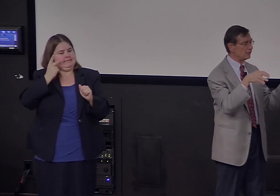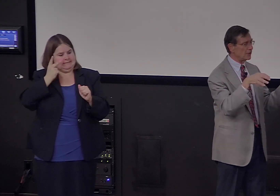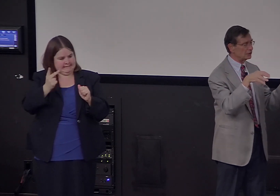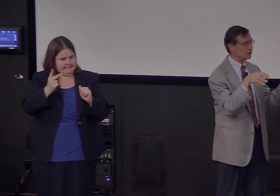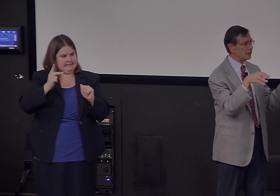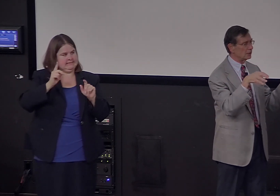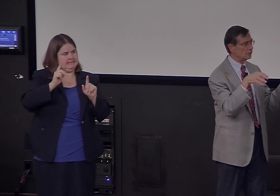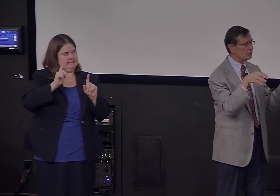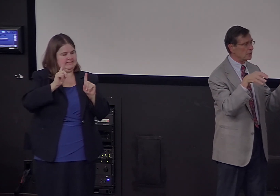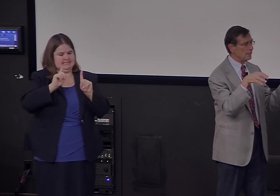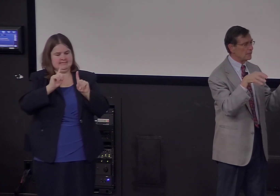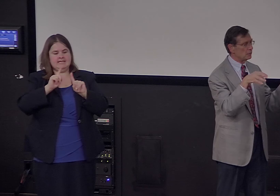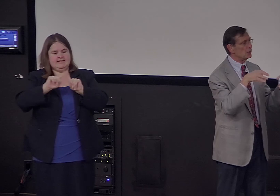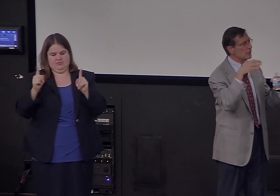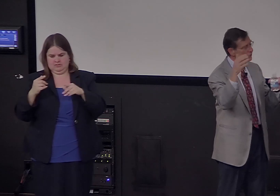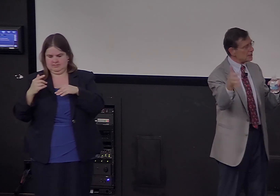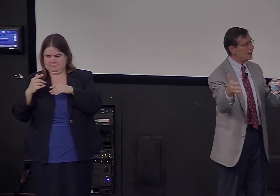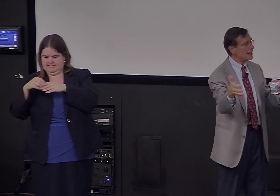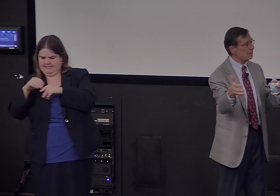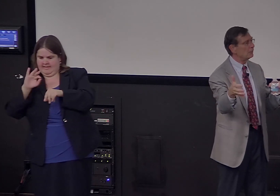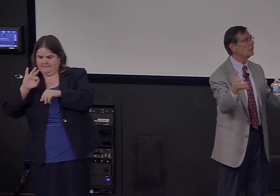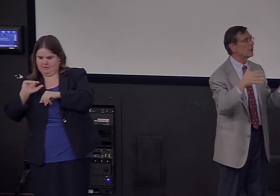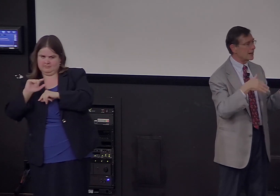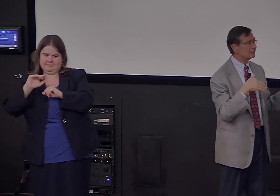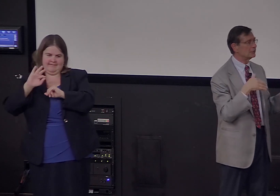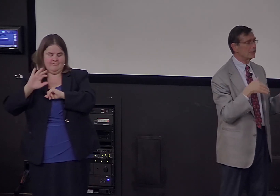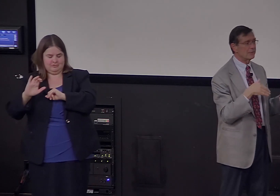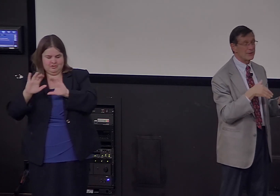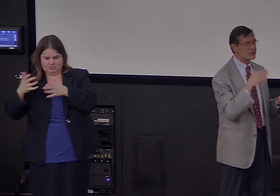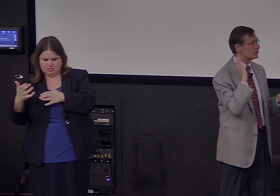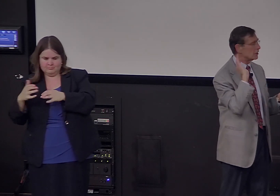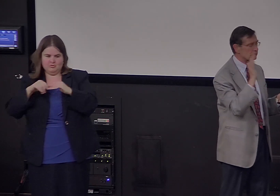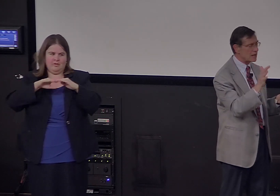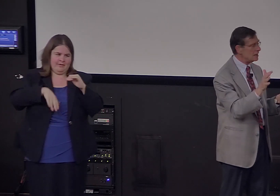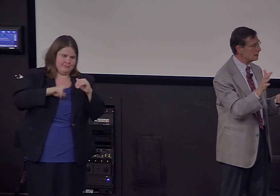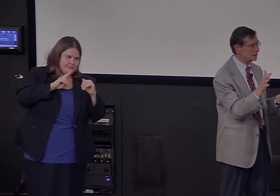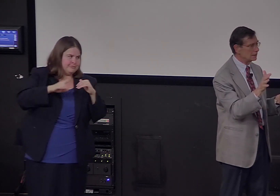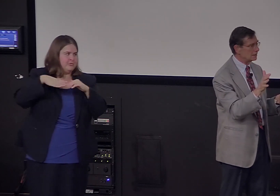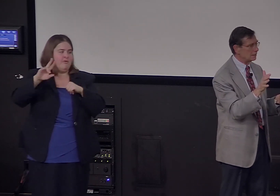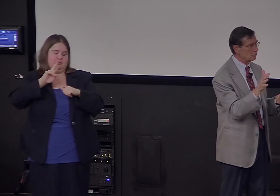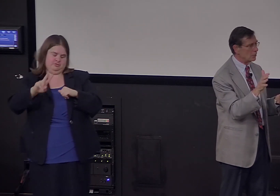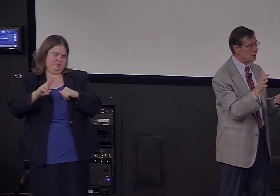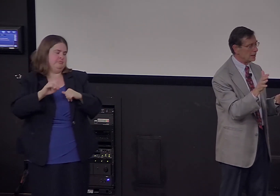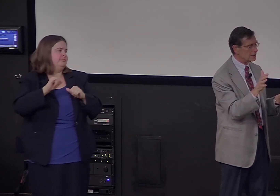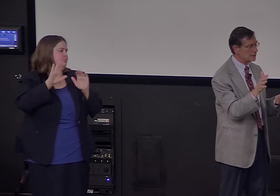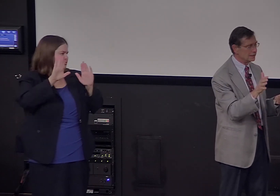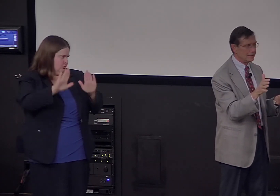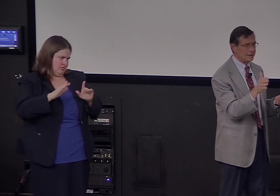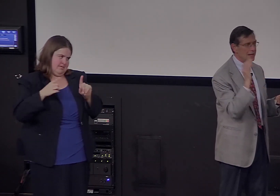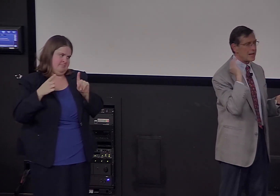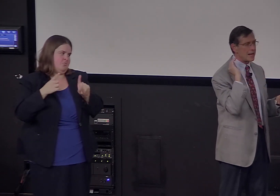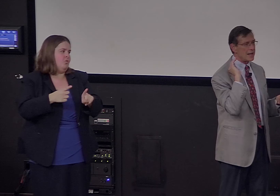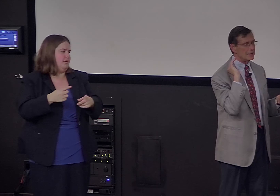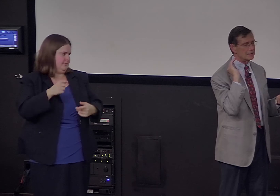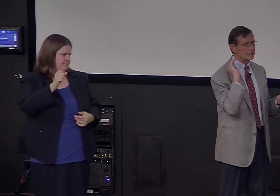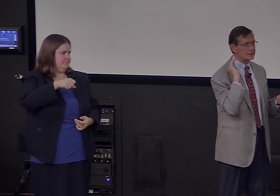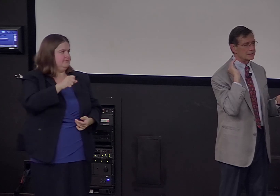the foster care group between those taken out before and after 24 months. It's a great point and we need to be able